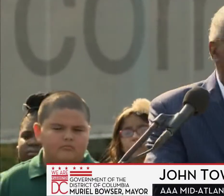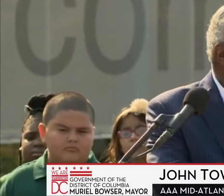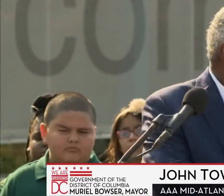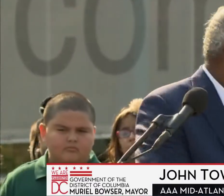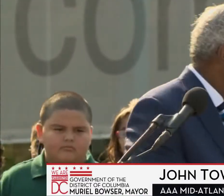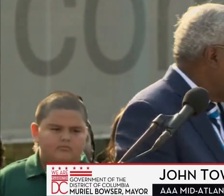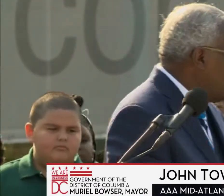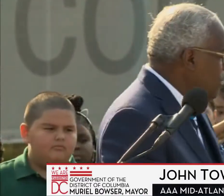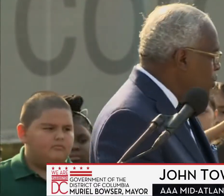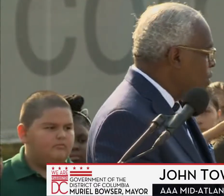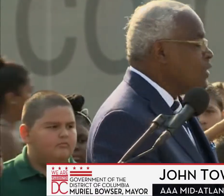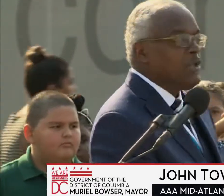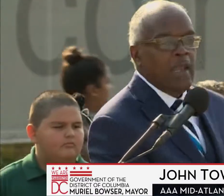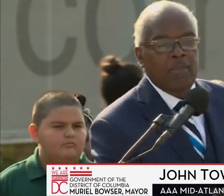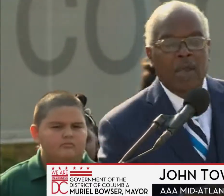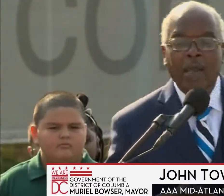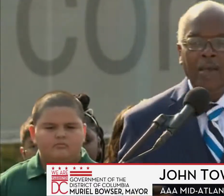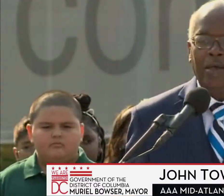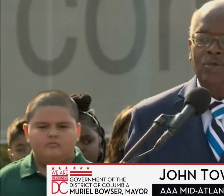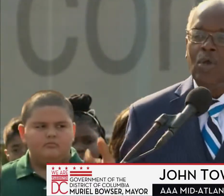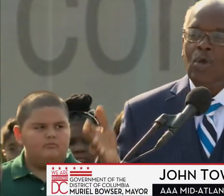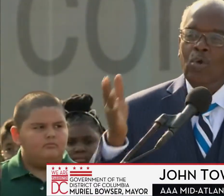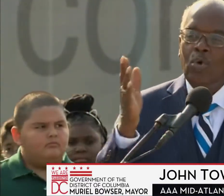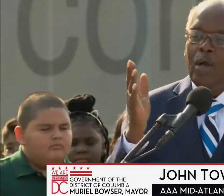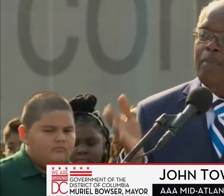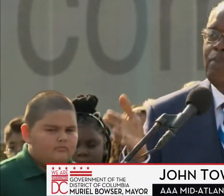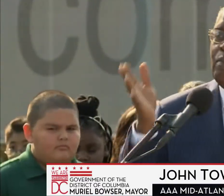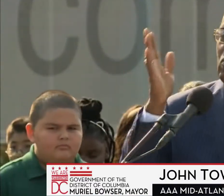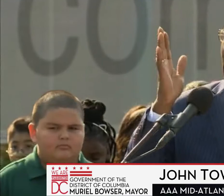people like these young people you see standing behind us who helped to make